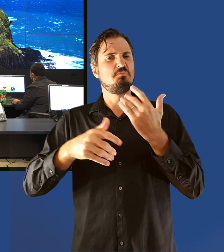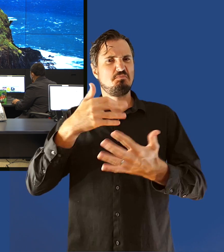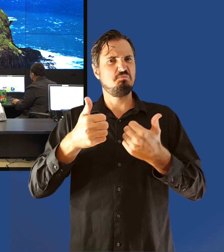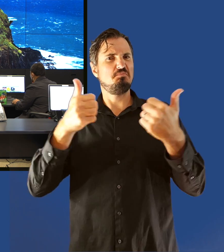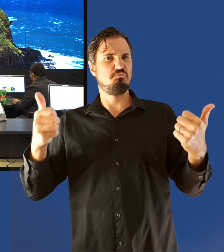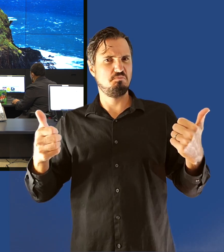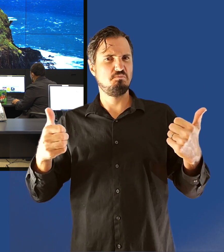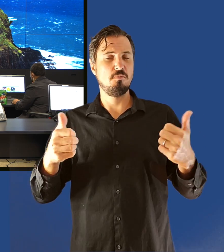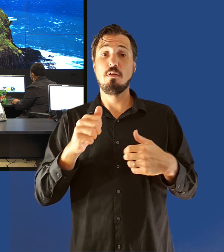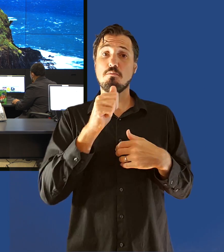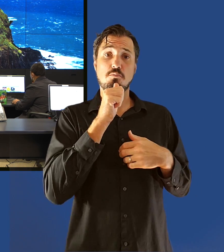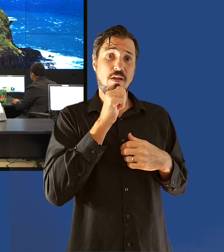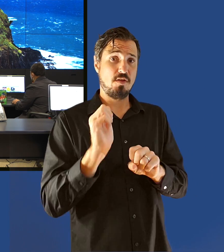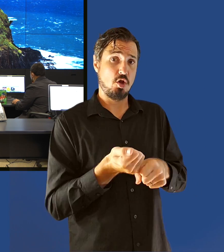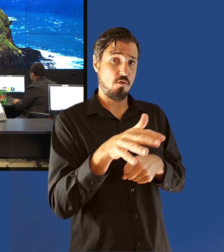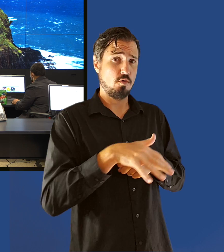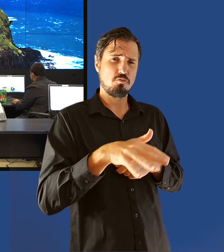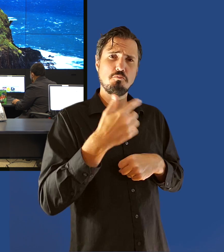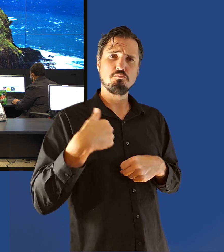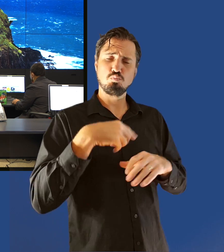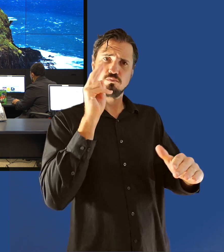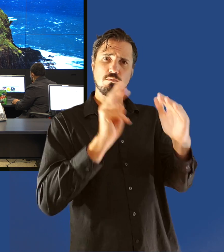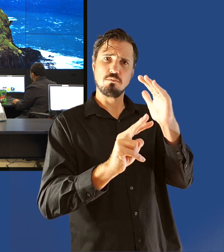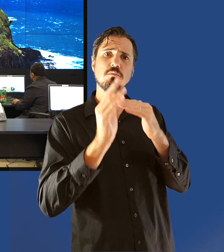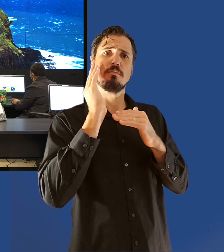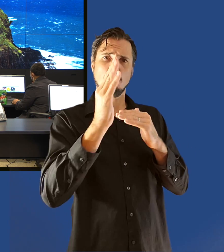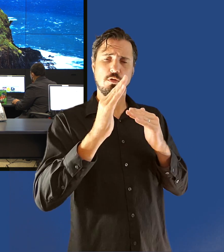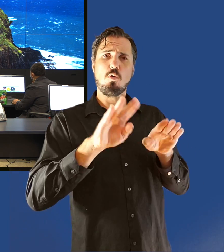Additionally, private golf courses are expected to resume soon.